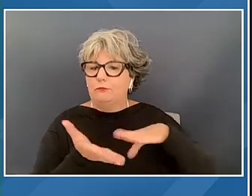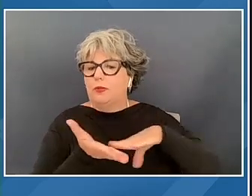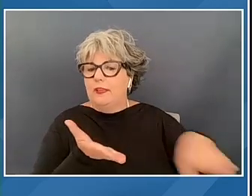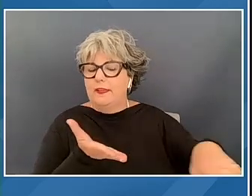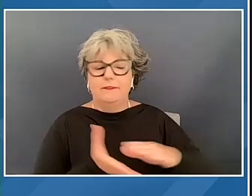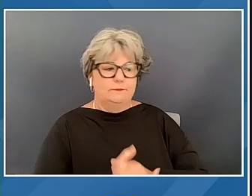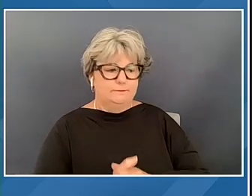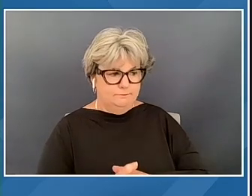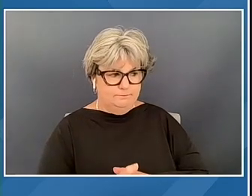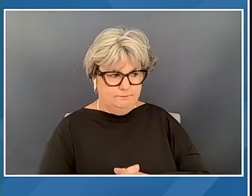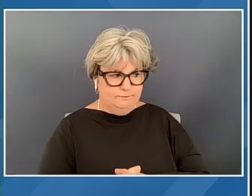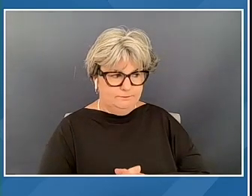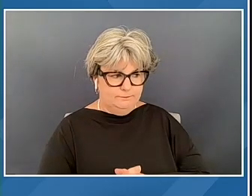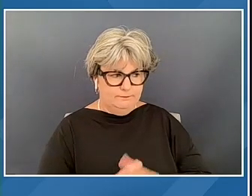Thank you, Jessica. Wisdom?